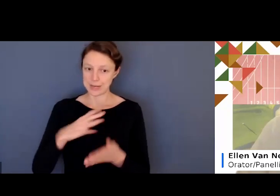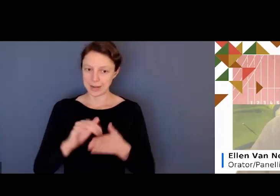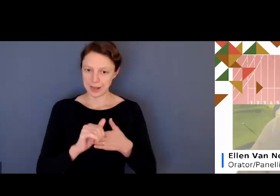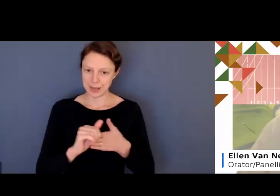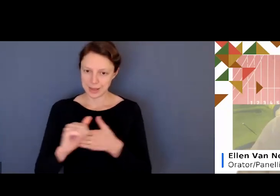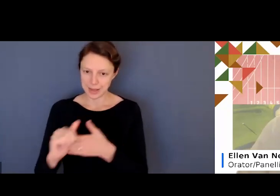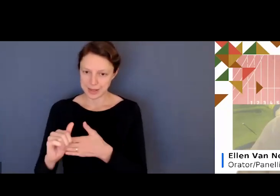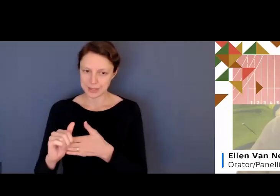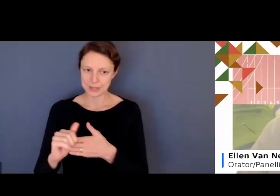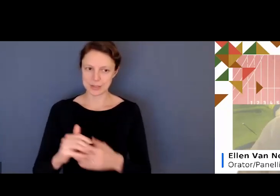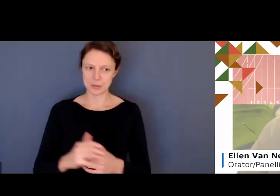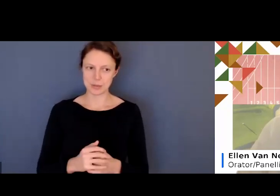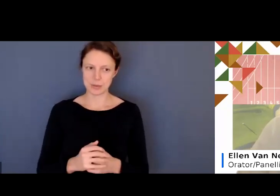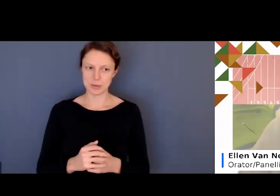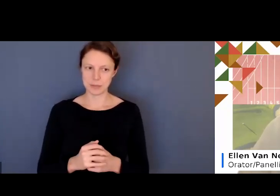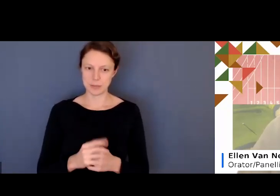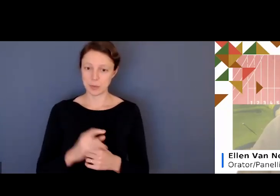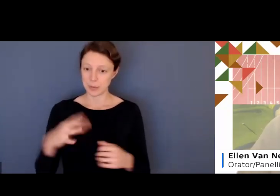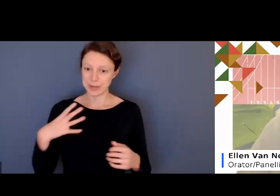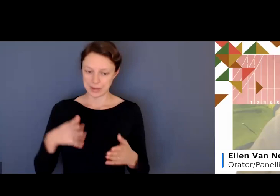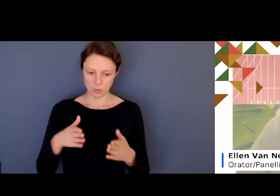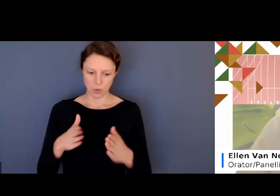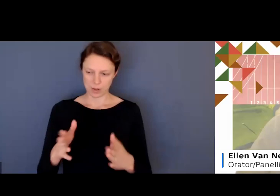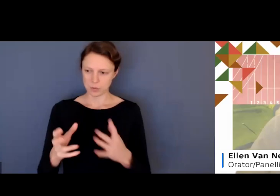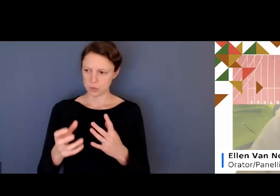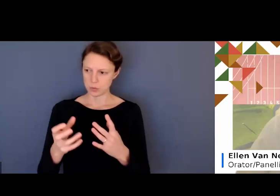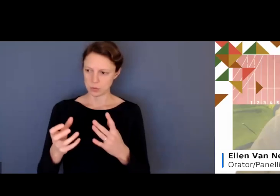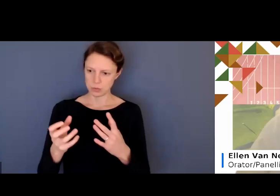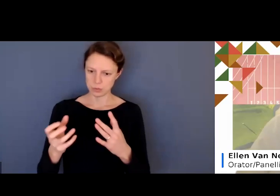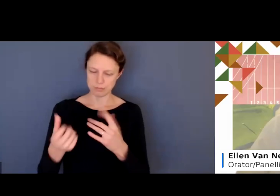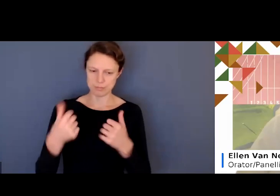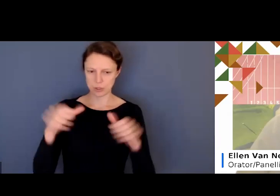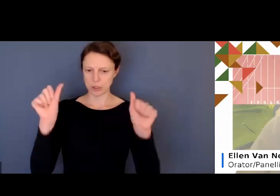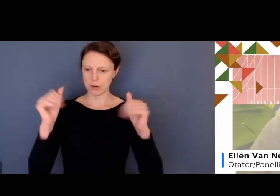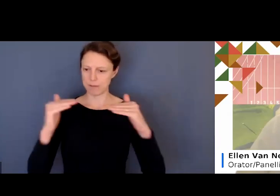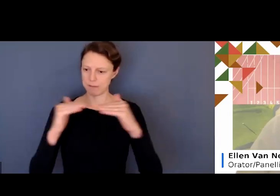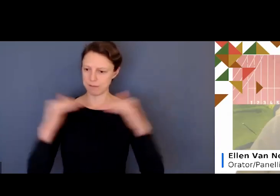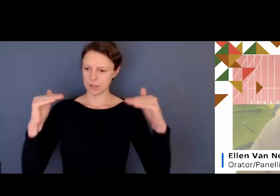and the avenues for justice to transform a space that has been rotten